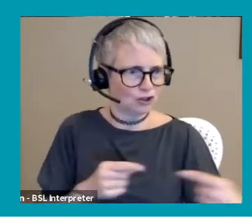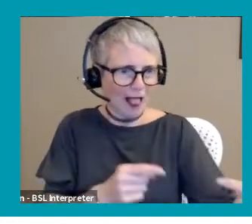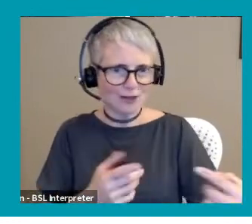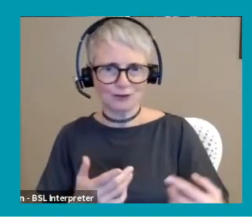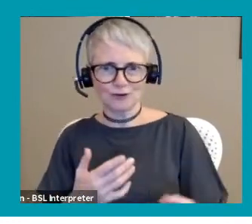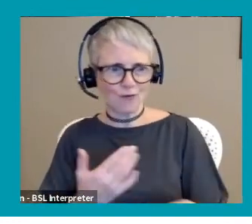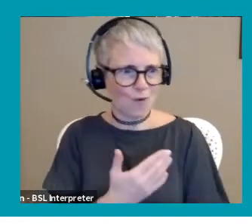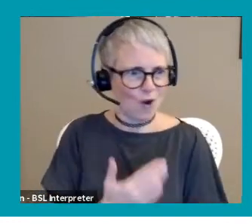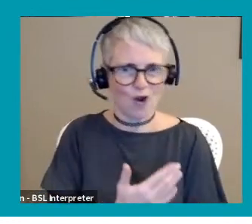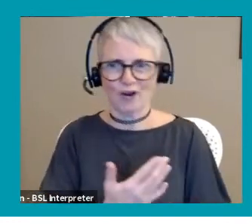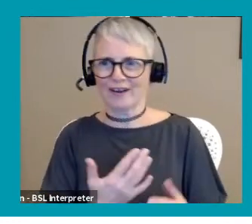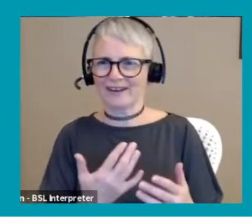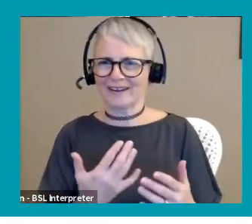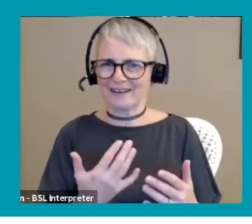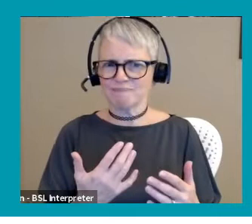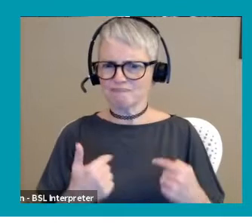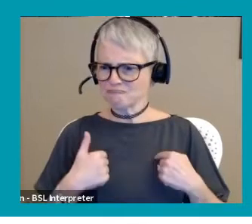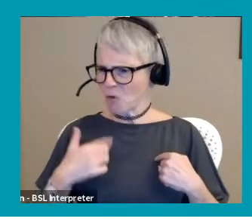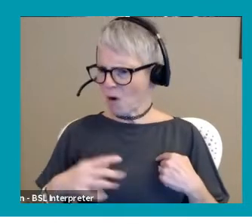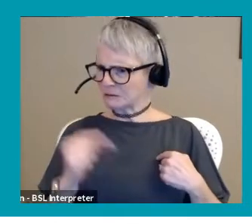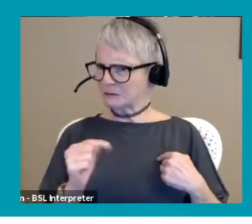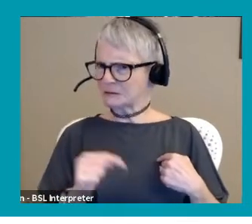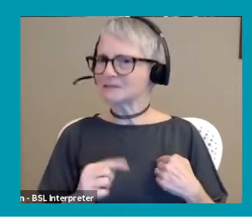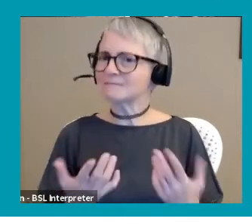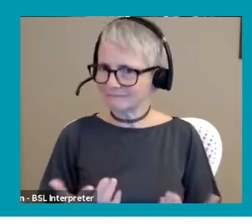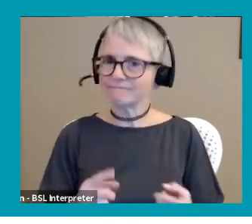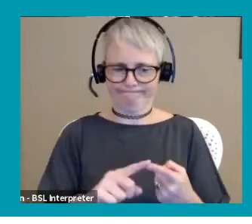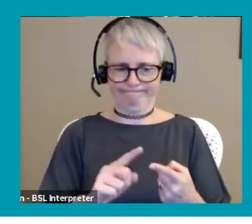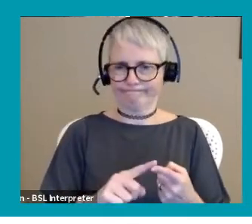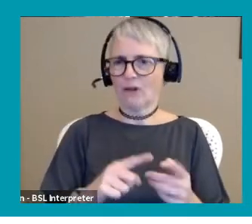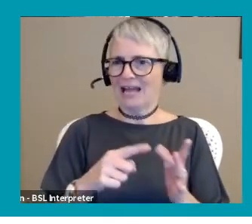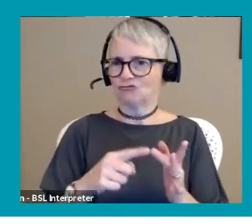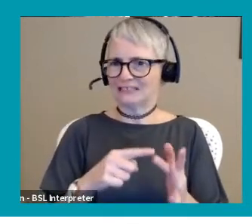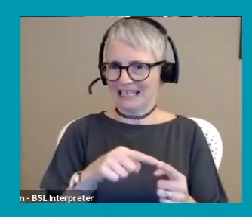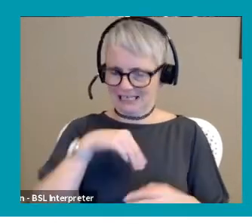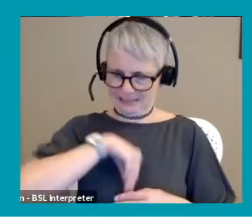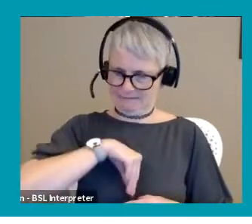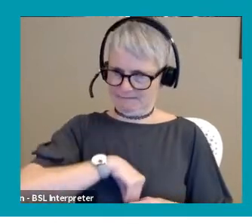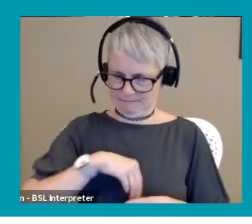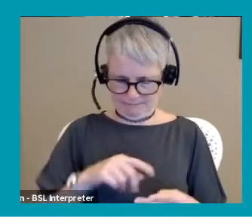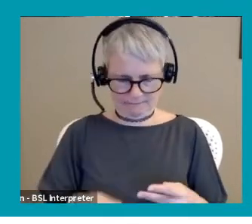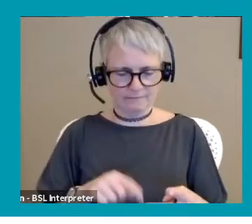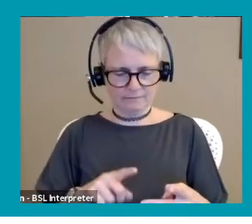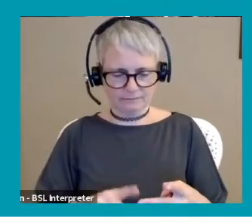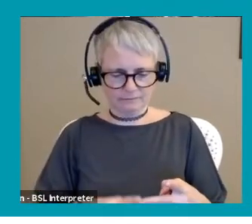critical to you. So those are examples of intrinsic values, but then we have extrinsic